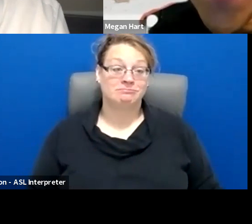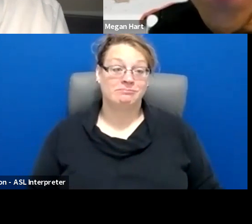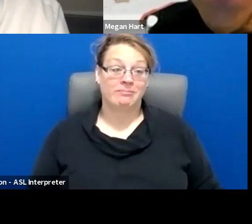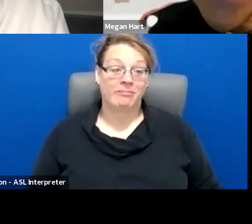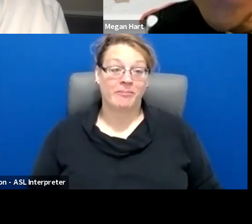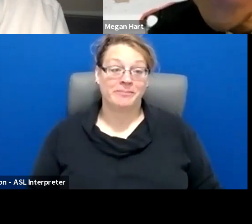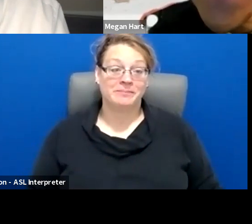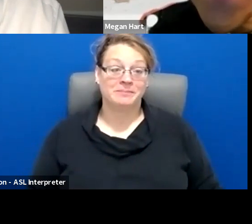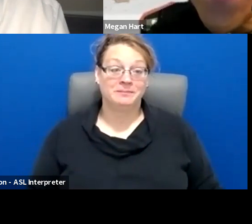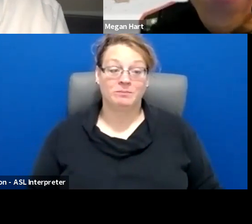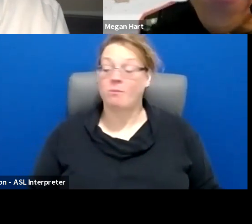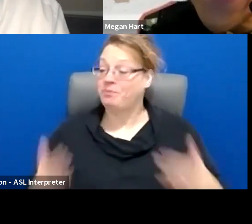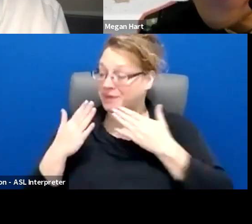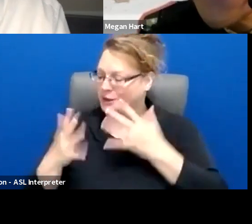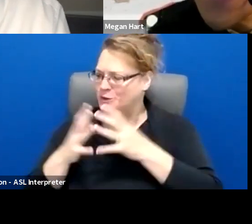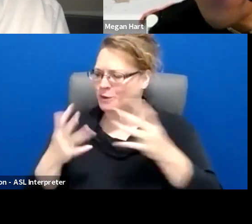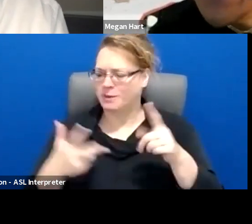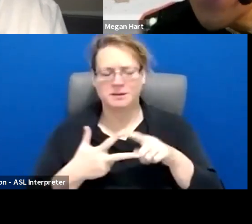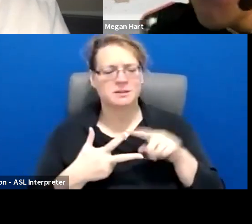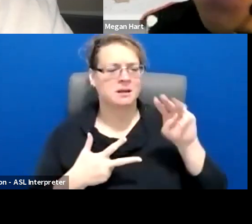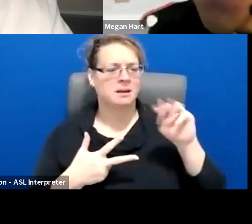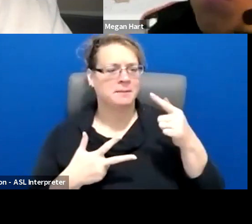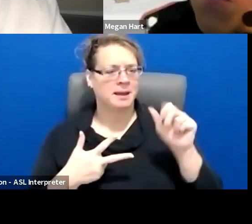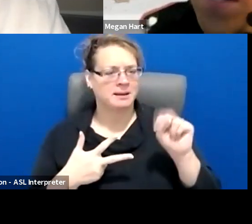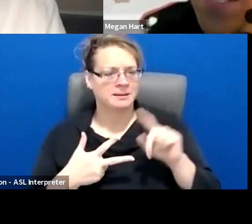The biggest thing is that they truly care and have a level of compassion I think is second to none. Lisa Primm: Thank you so much.